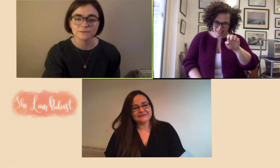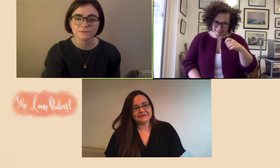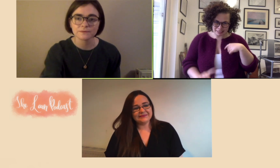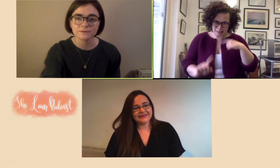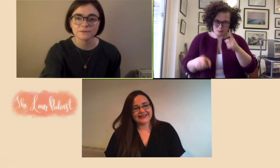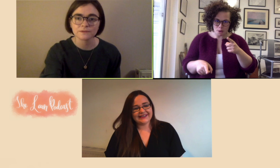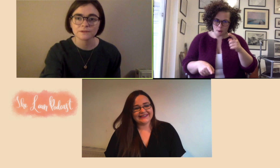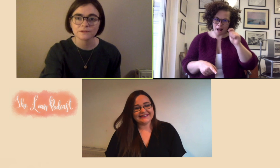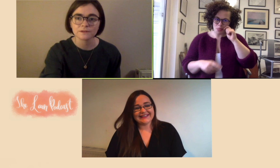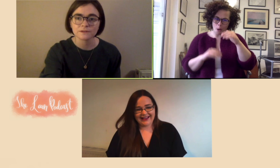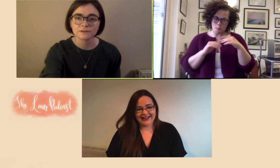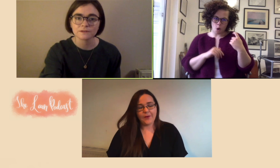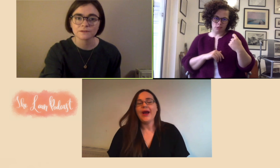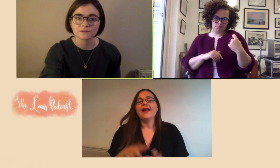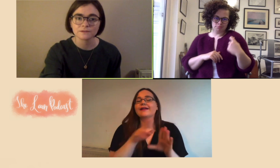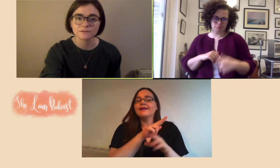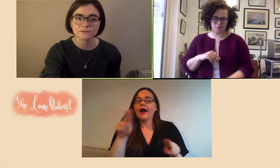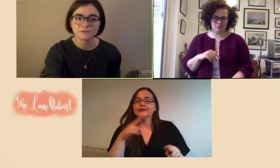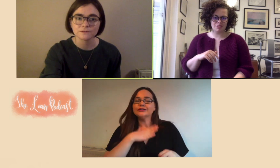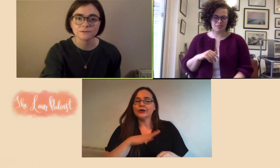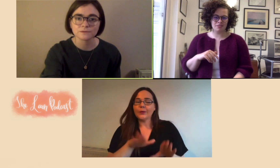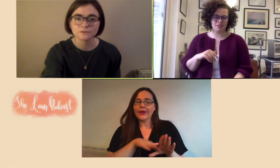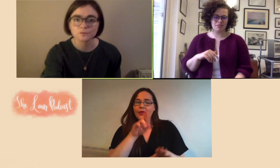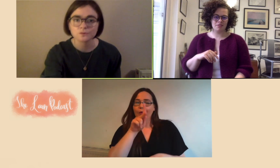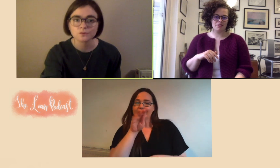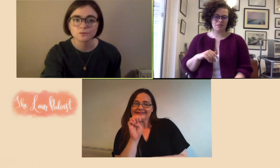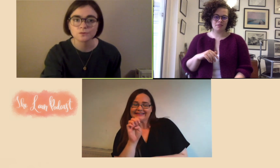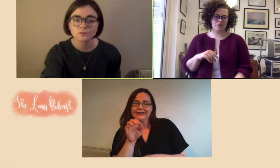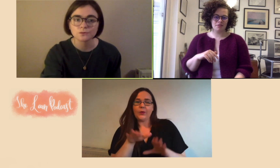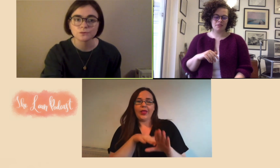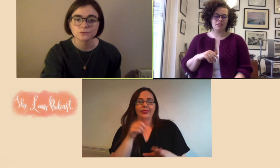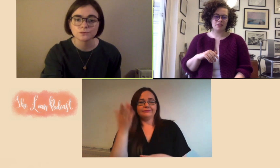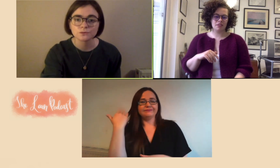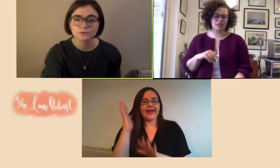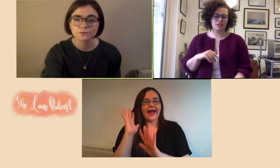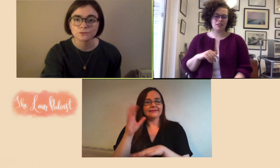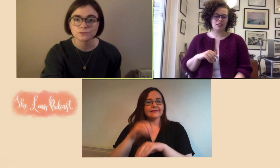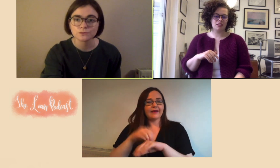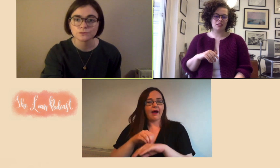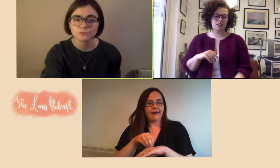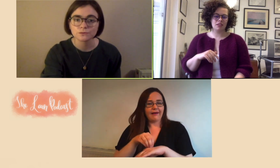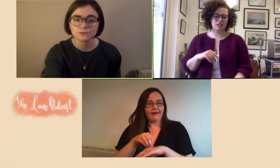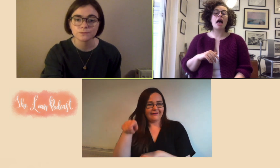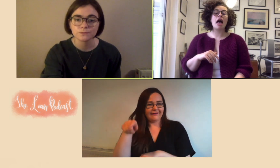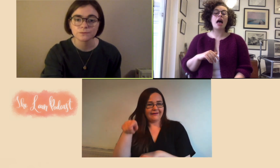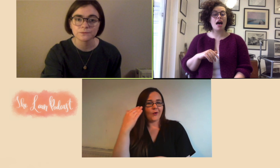but I didn't realize you've been in RTE for 15 years! I actually thought that was a more recent venture. Well, yeah, I suppose before that time,